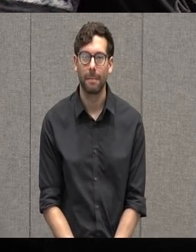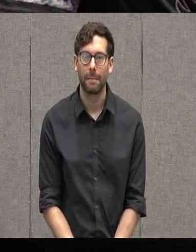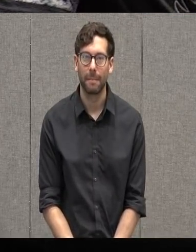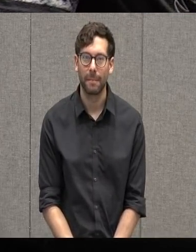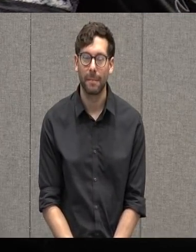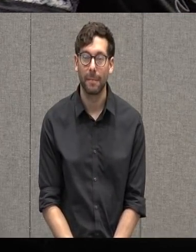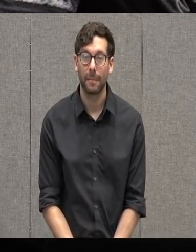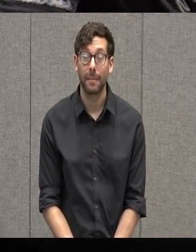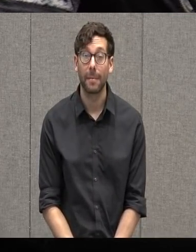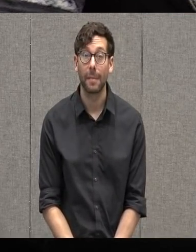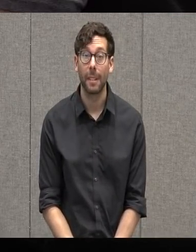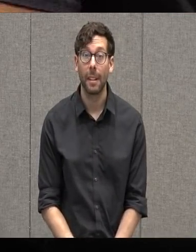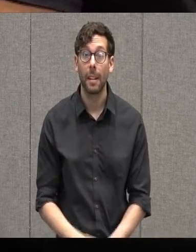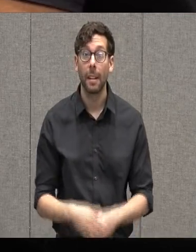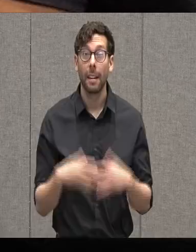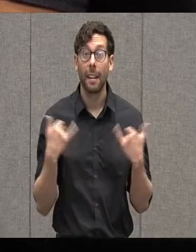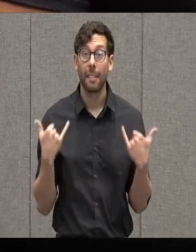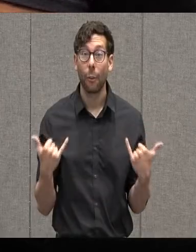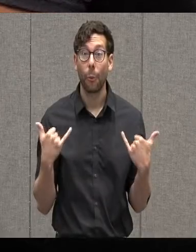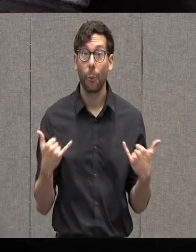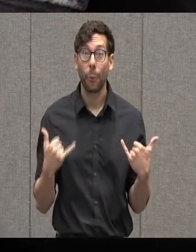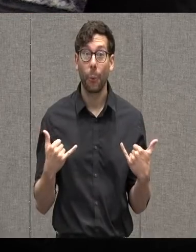And now there's two.